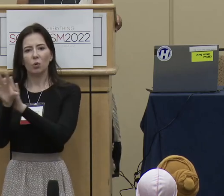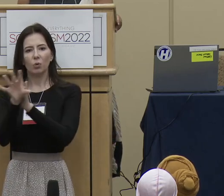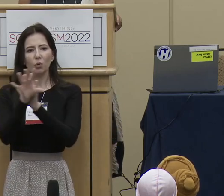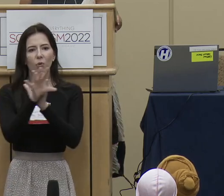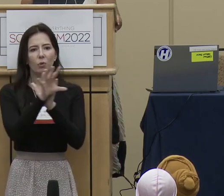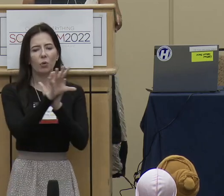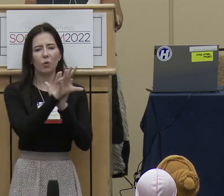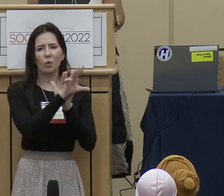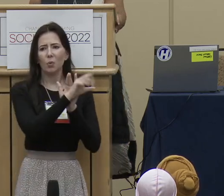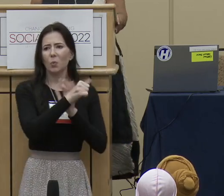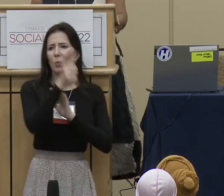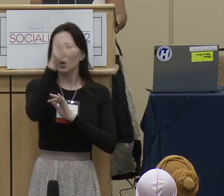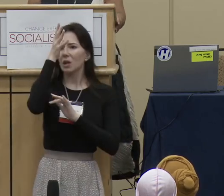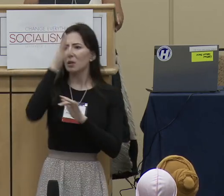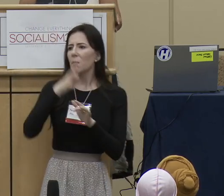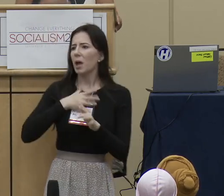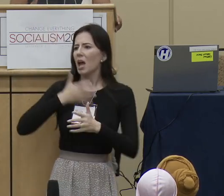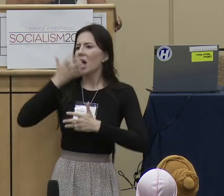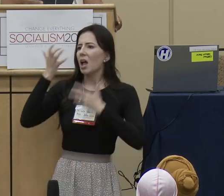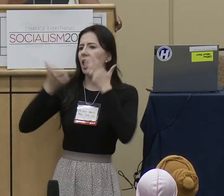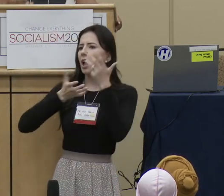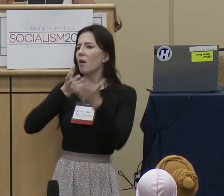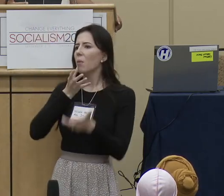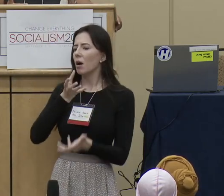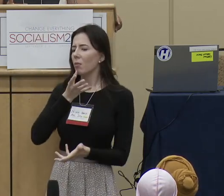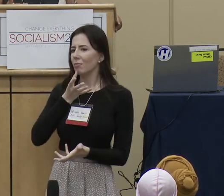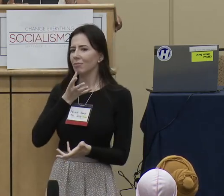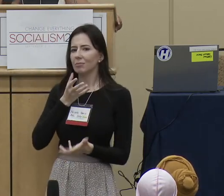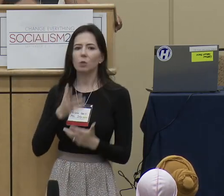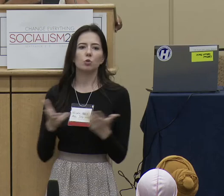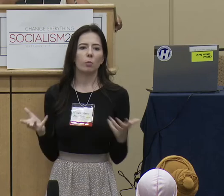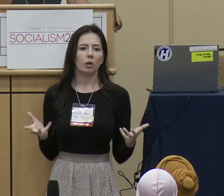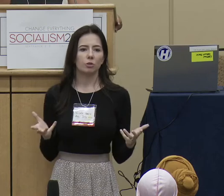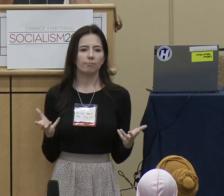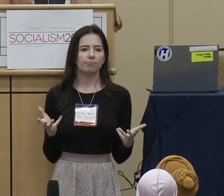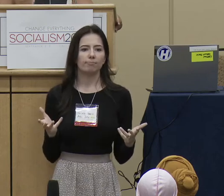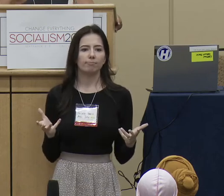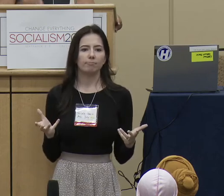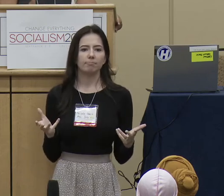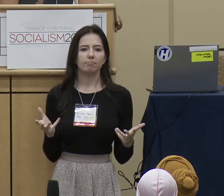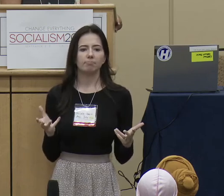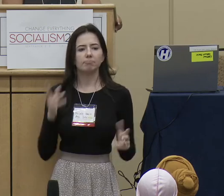captured on cell phone, calling for his mother . It was too